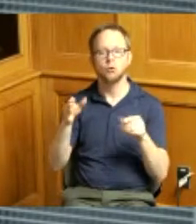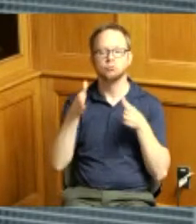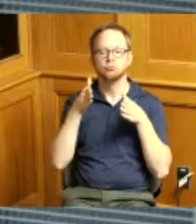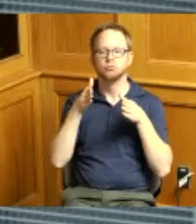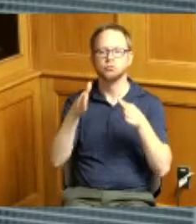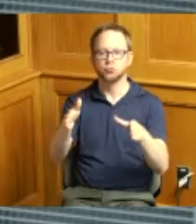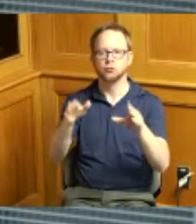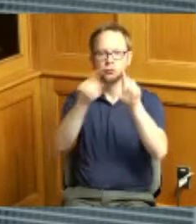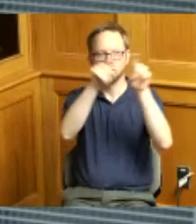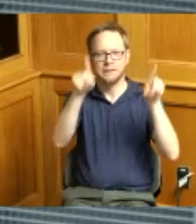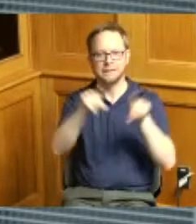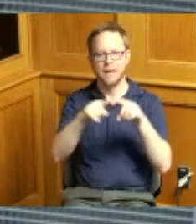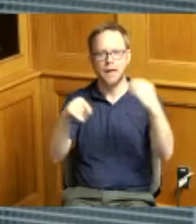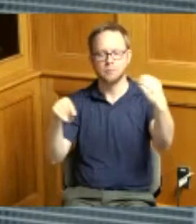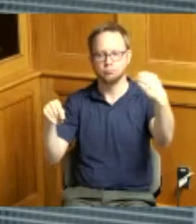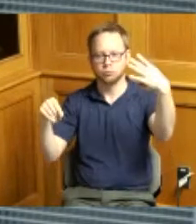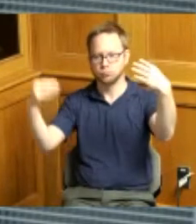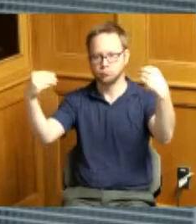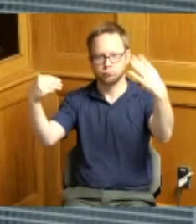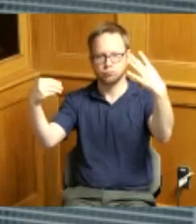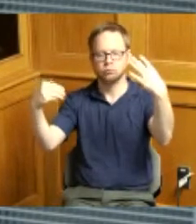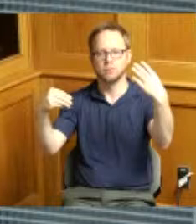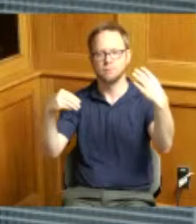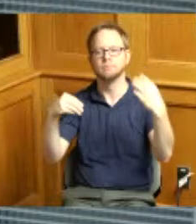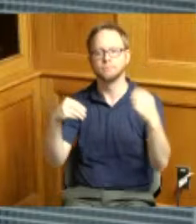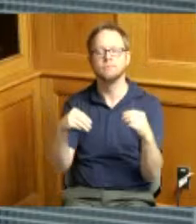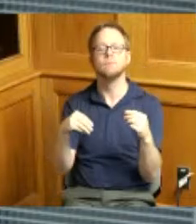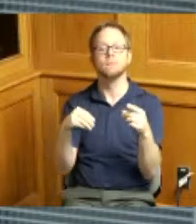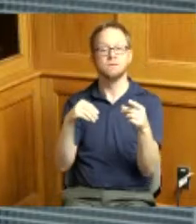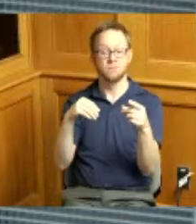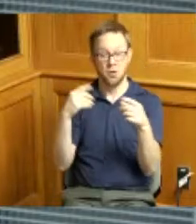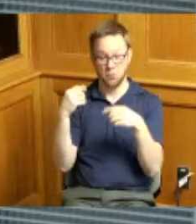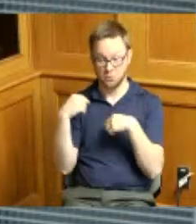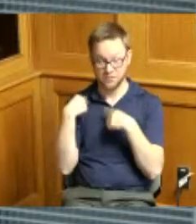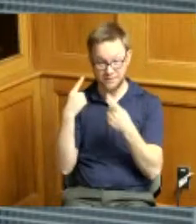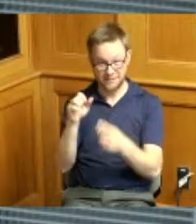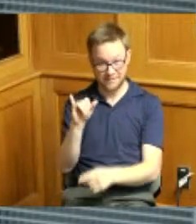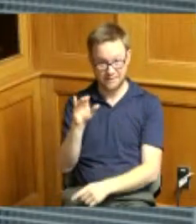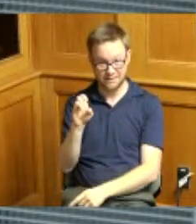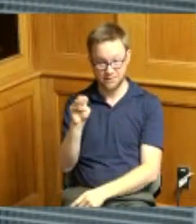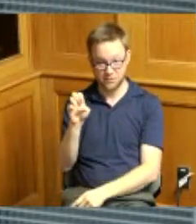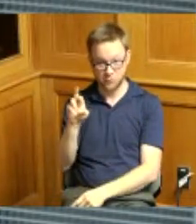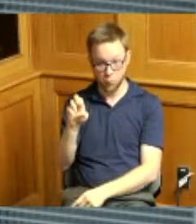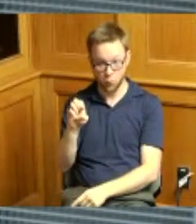an agreement in April since then sycamore township is requested to add two more signs